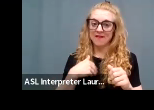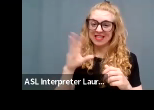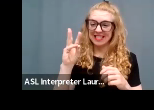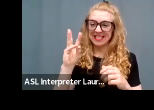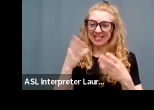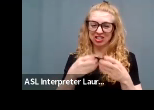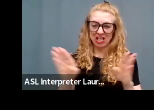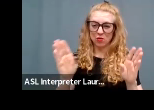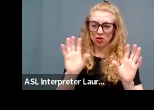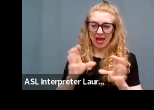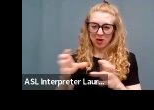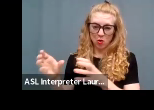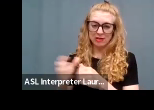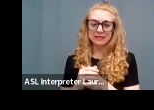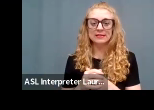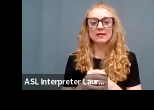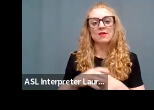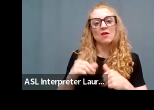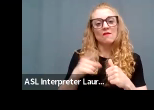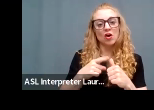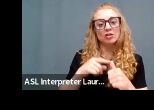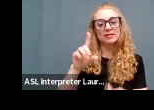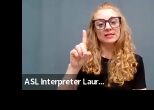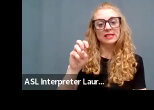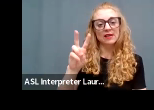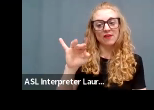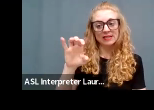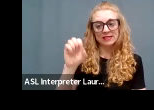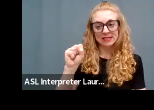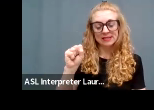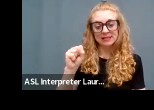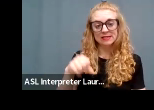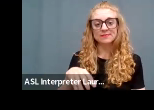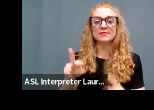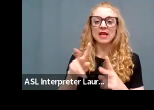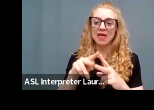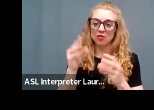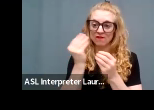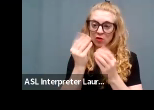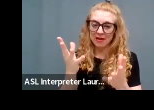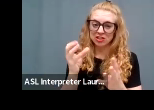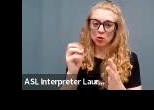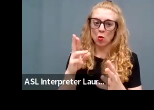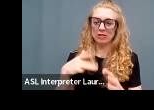General categories so it's the devices now these are either information sensors that tell us give